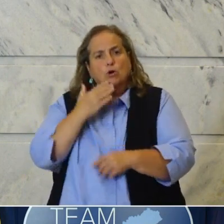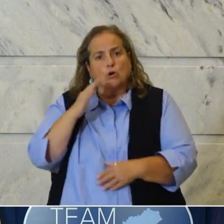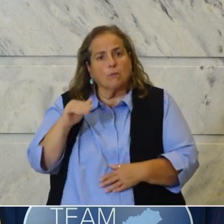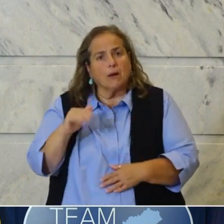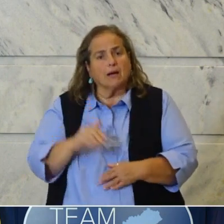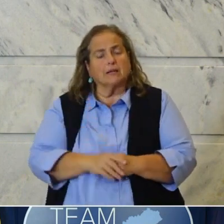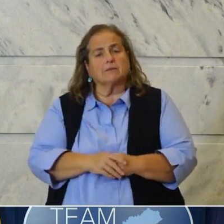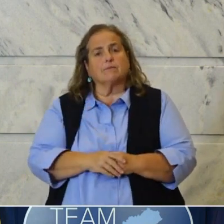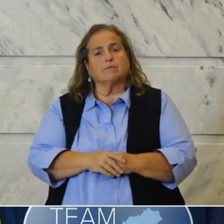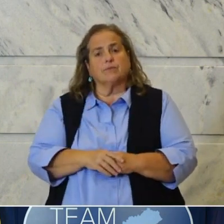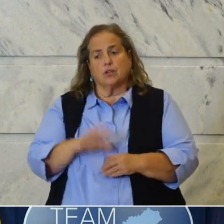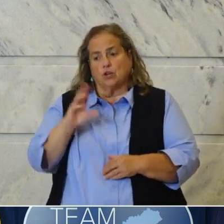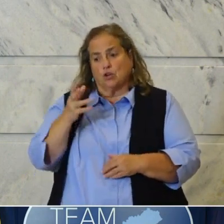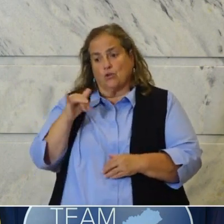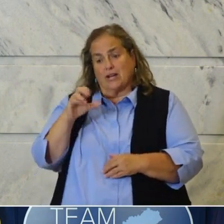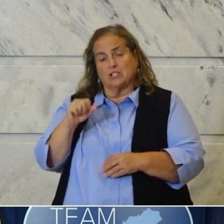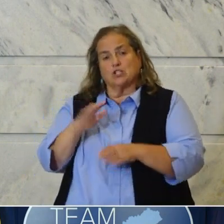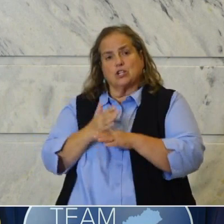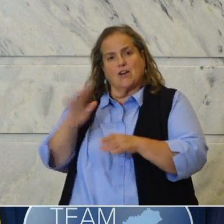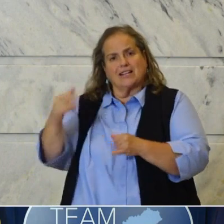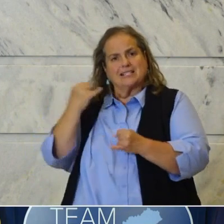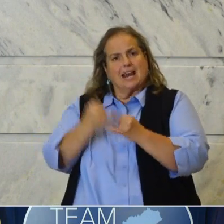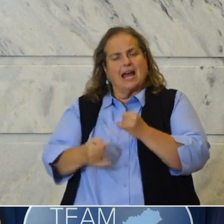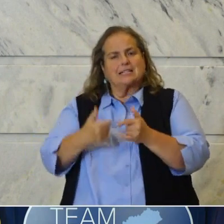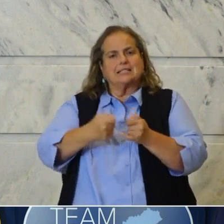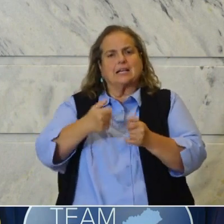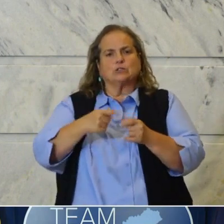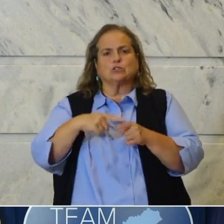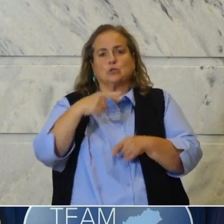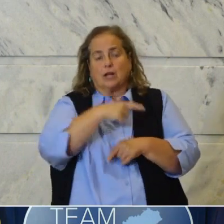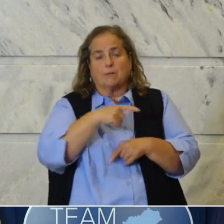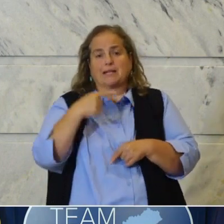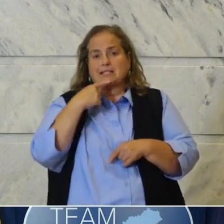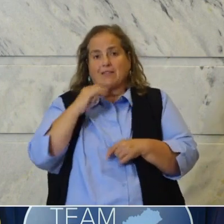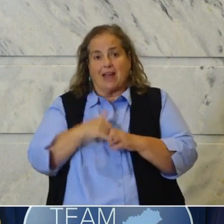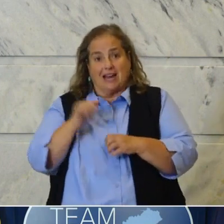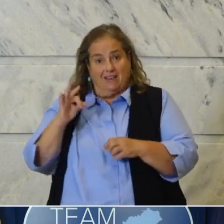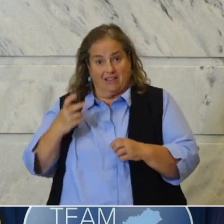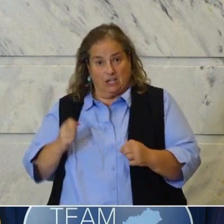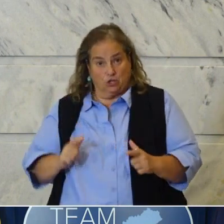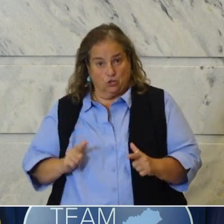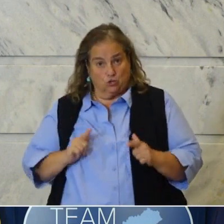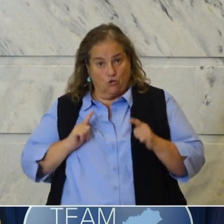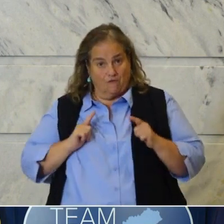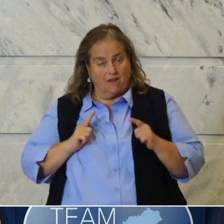brother's last text to him, stated if he survived, he would never leave home without a mask again.